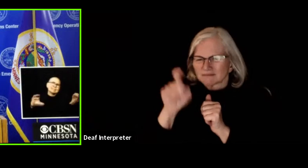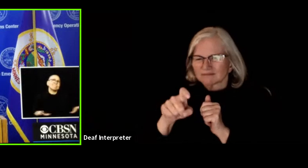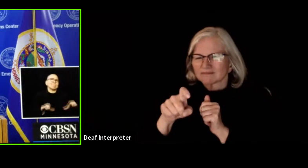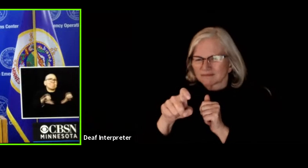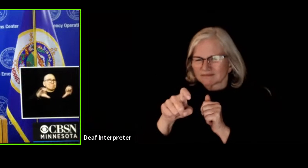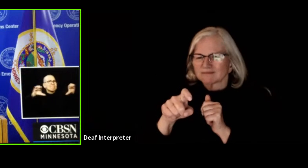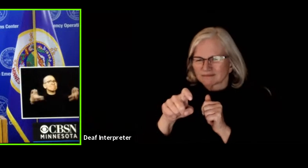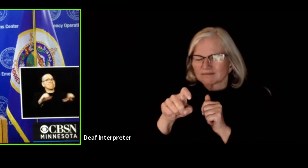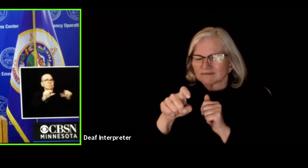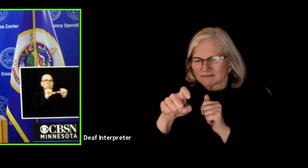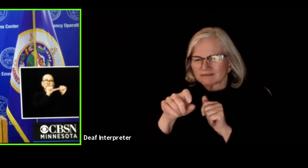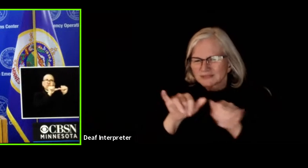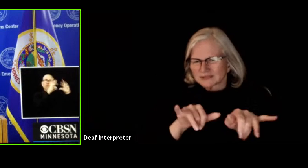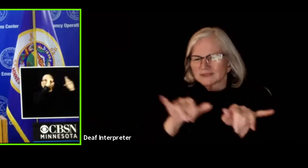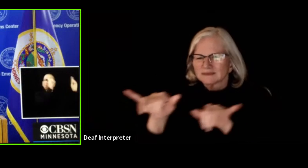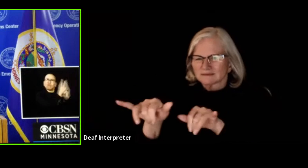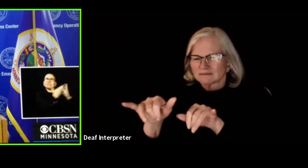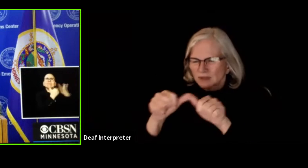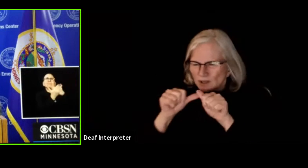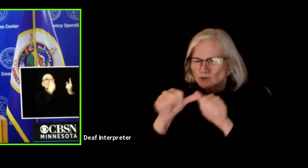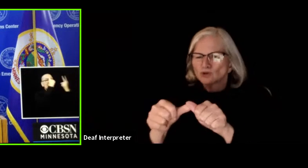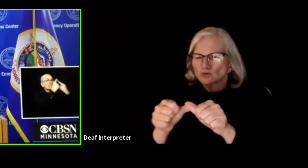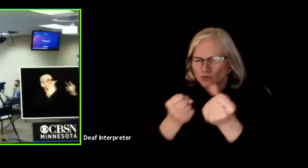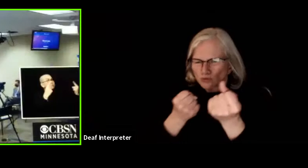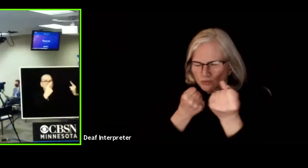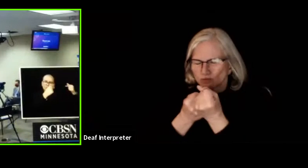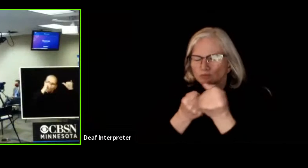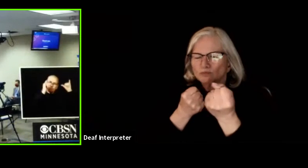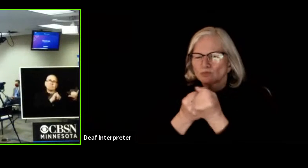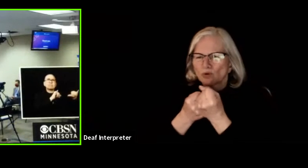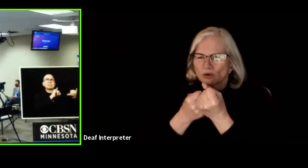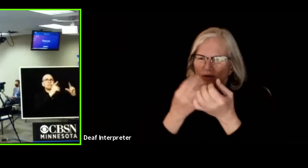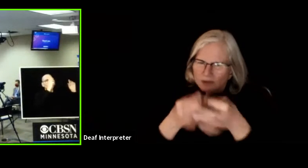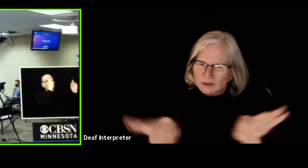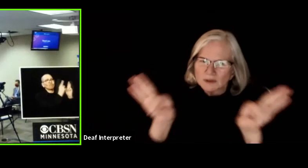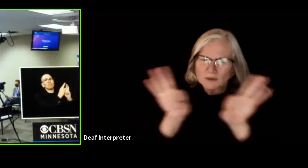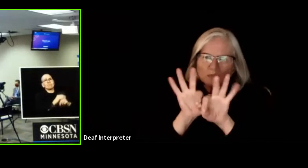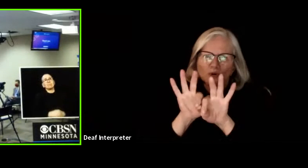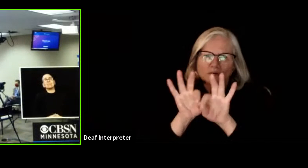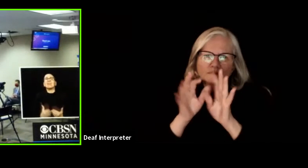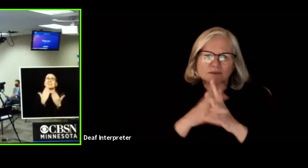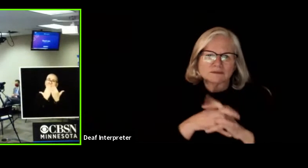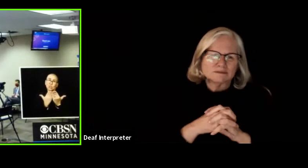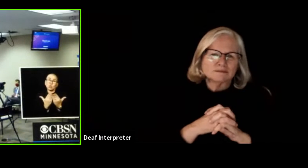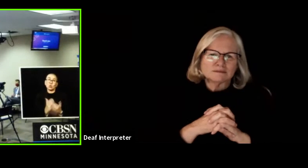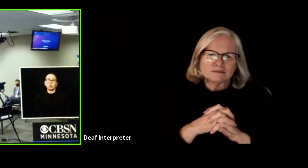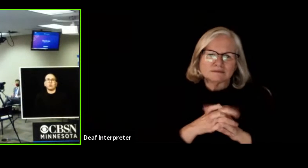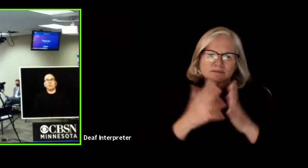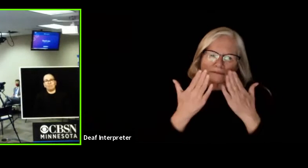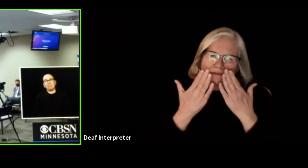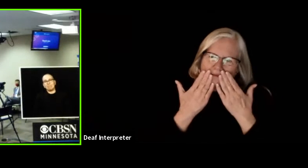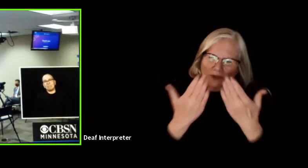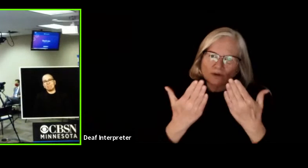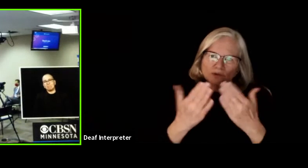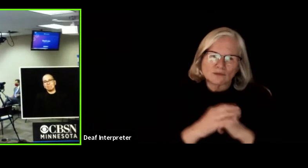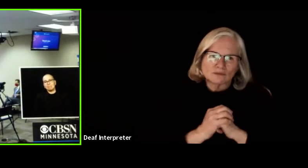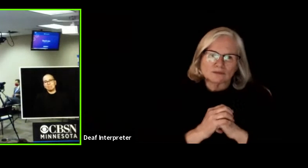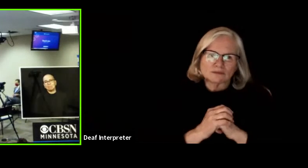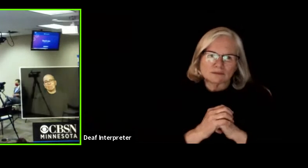IT'S GOING TO BE EVEN MORE IMPORTANT. SO THANK YOU.